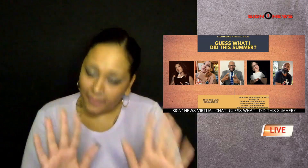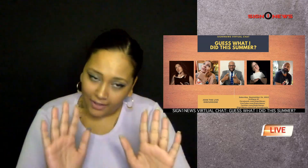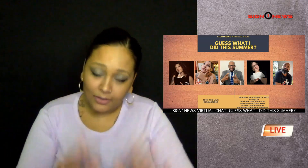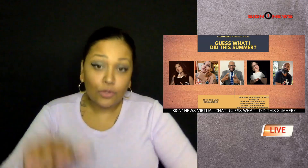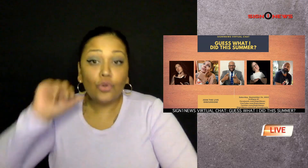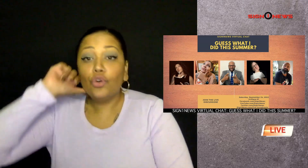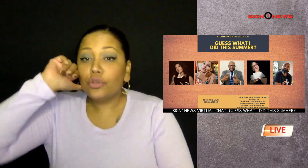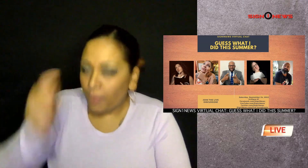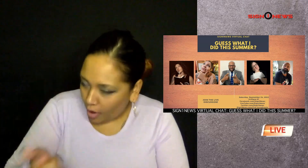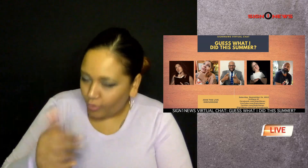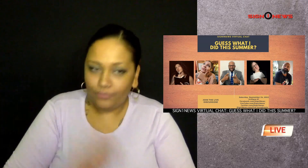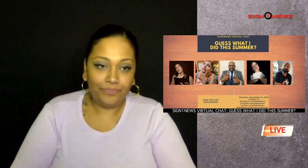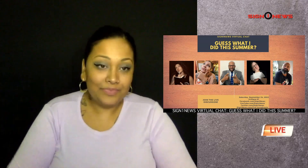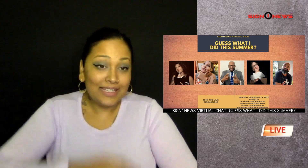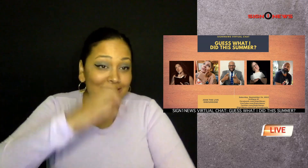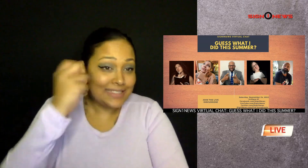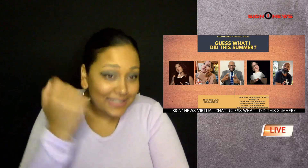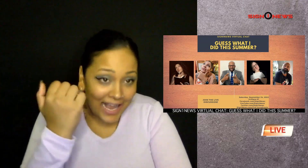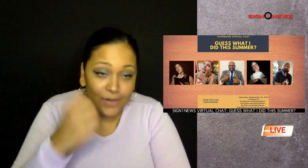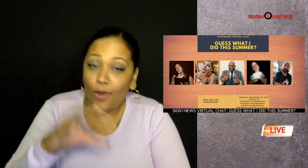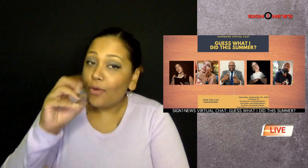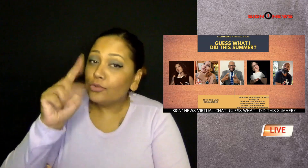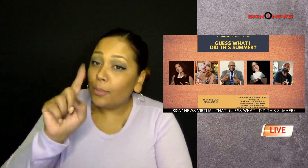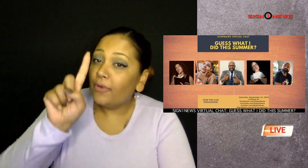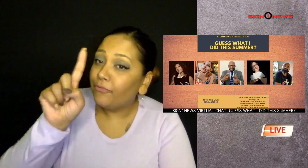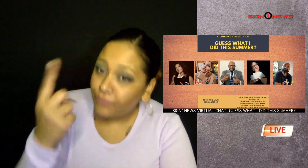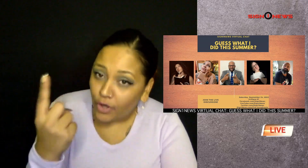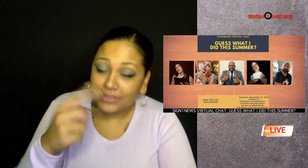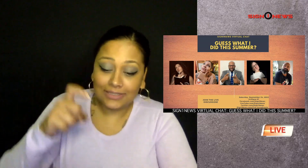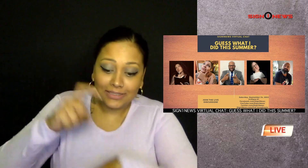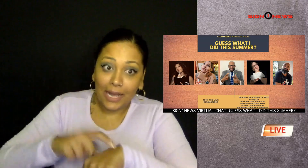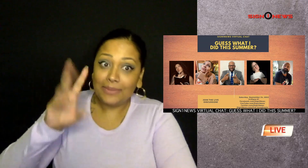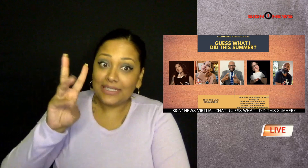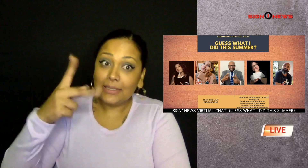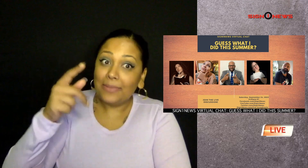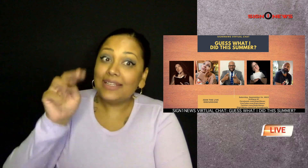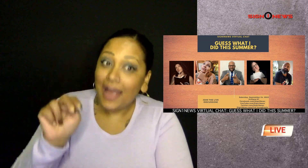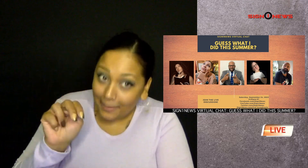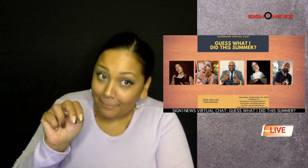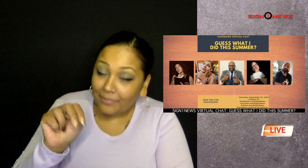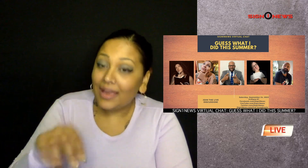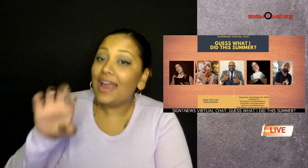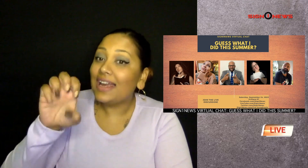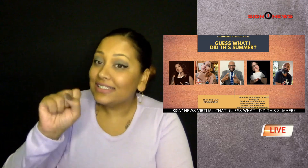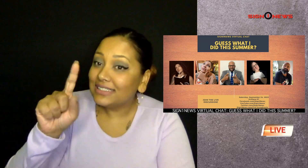but tomorrow Saturday October 1st at 6pm Eastern